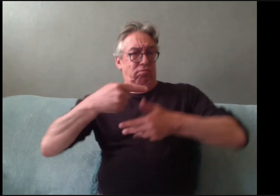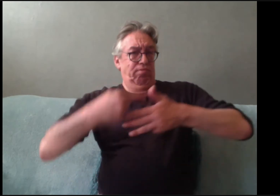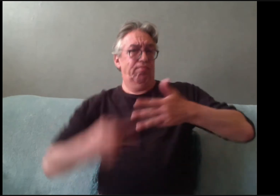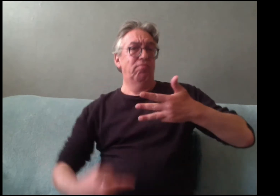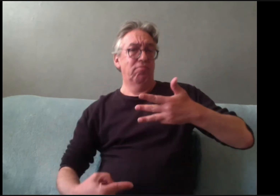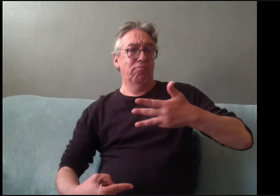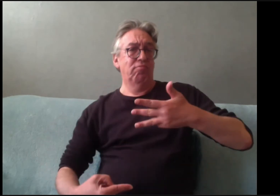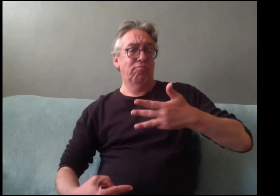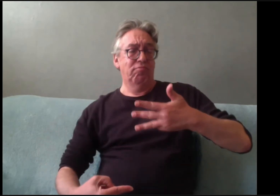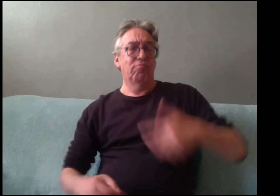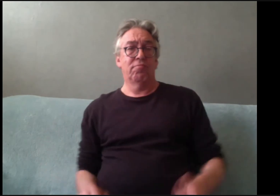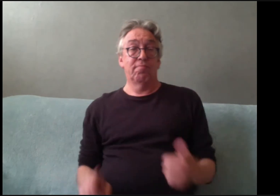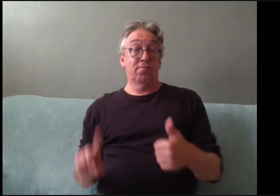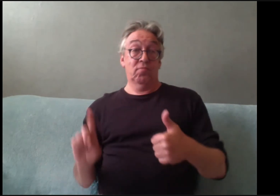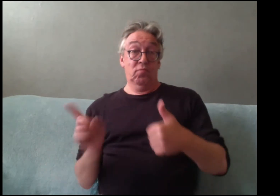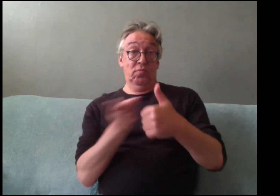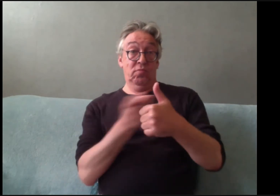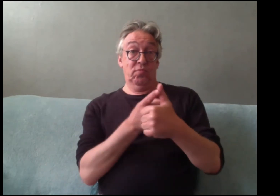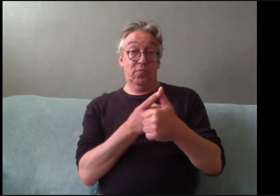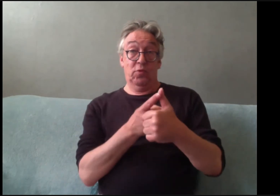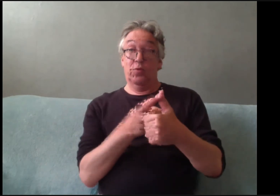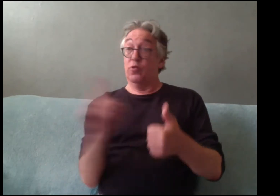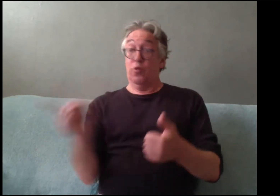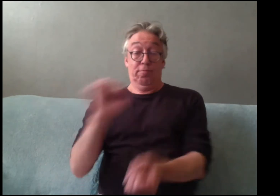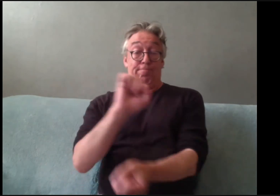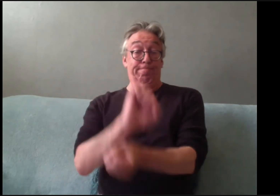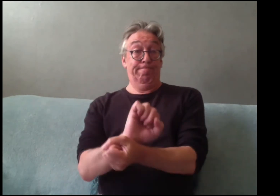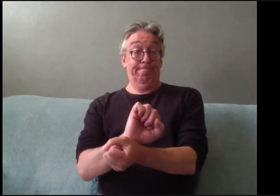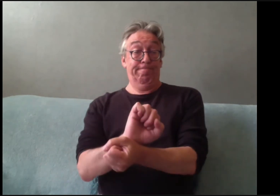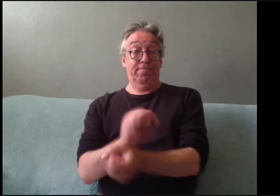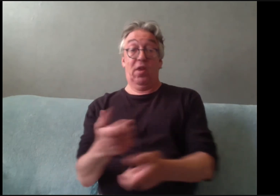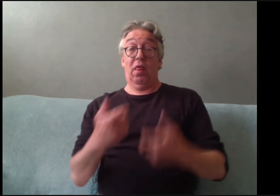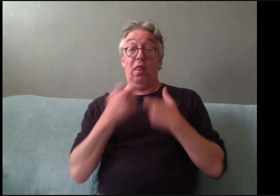firstly, the lockdown led people with disabilities and their families